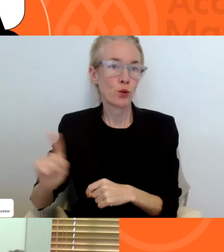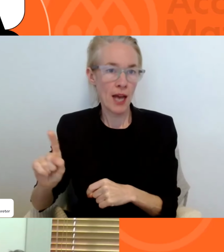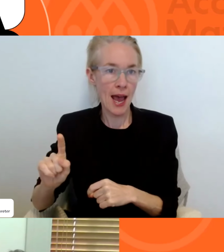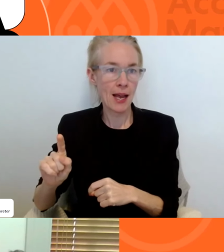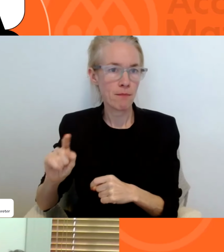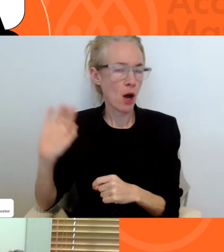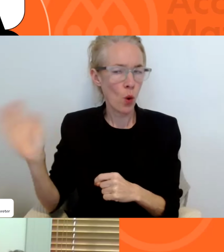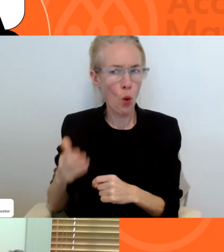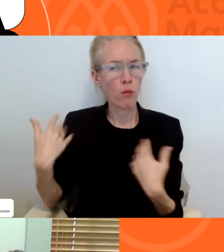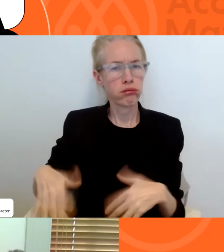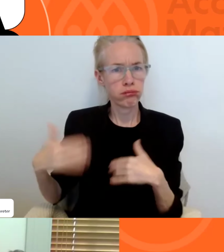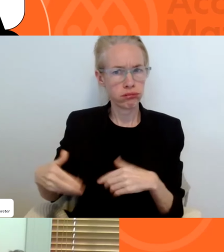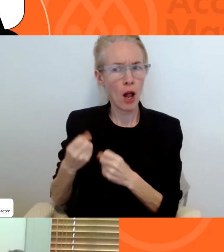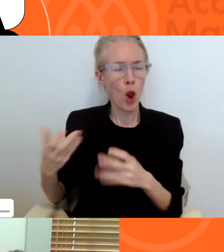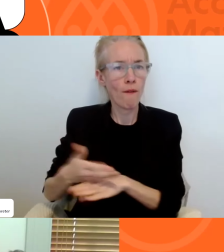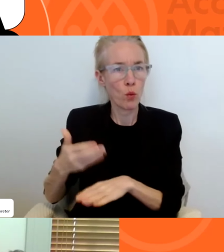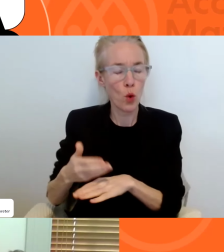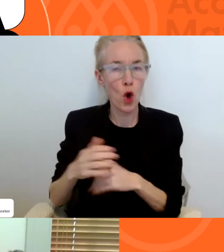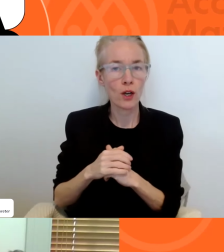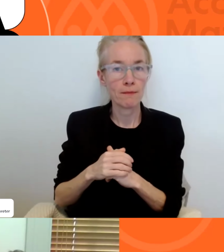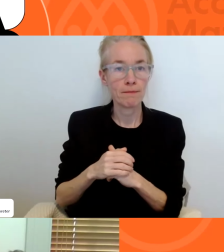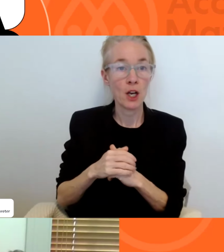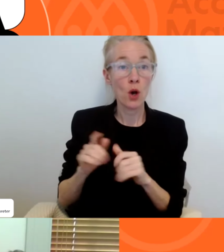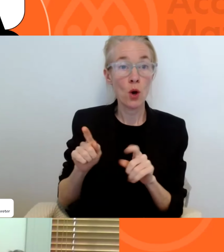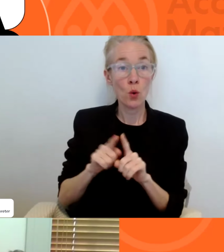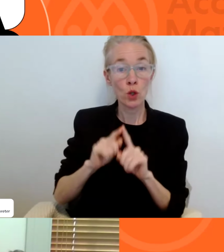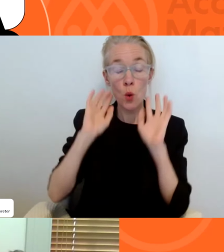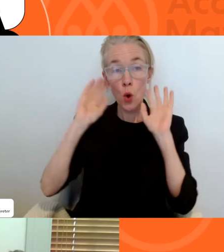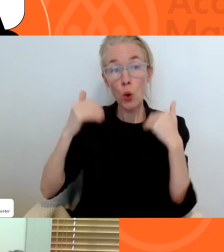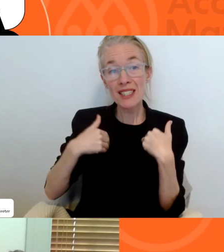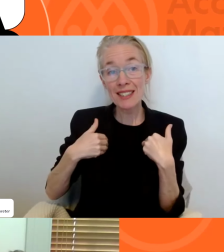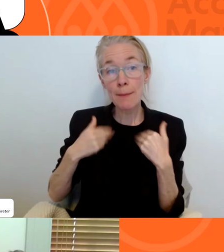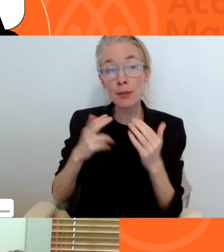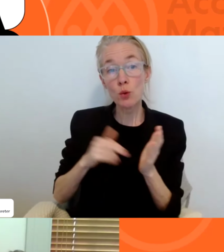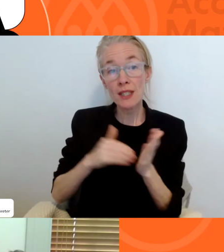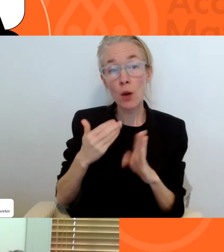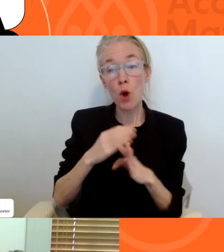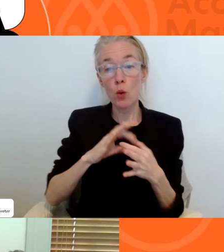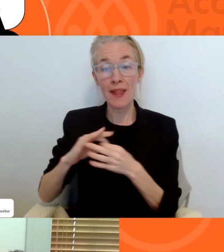housing initiative you're working on with Equity New Zealand to provide